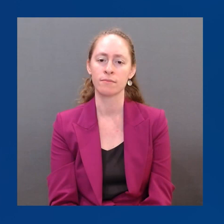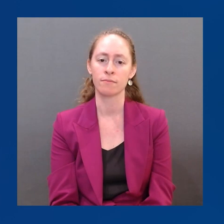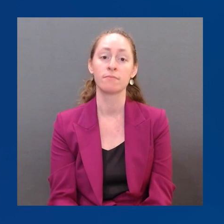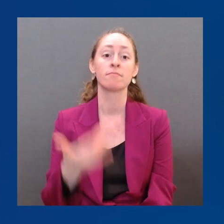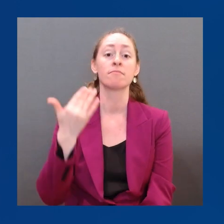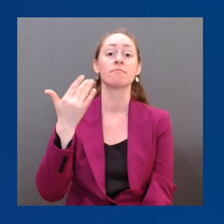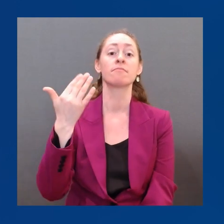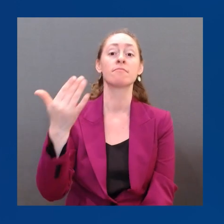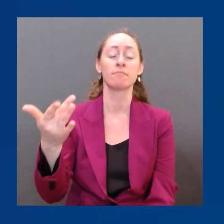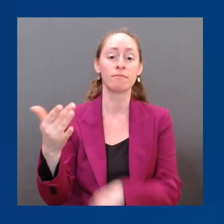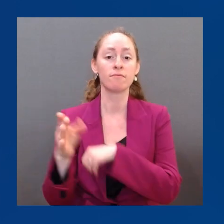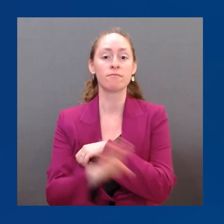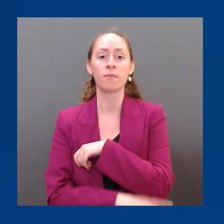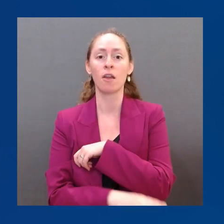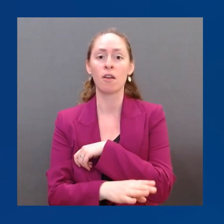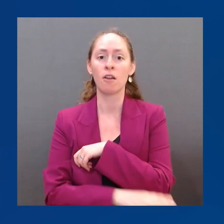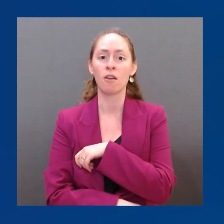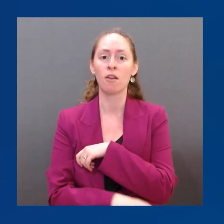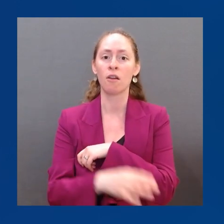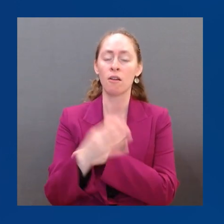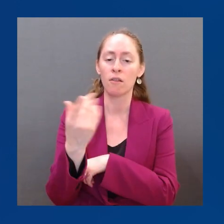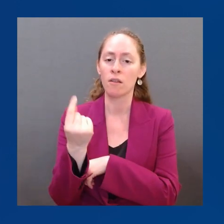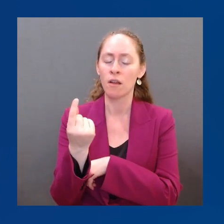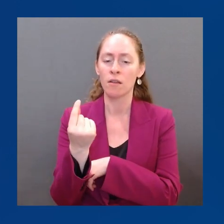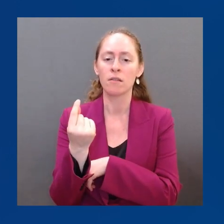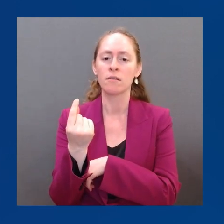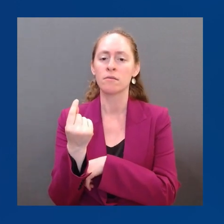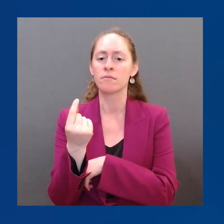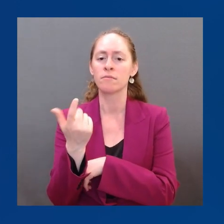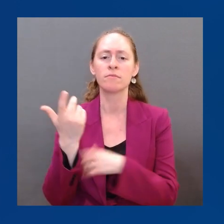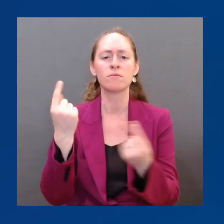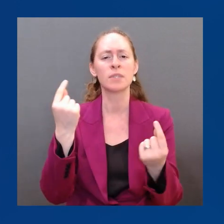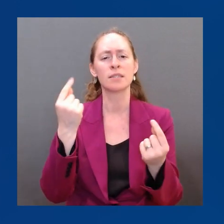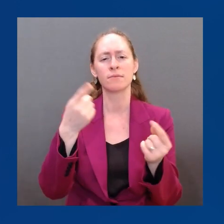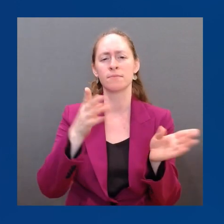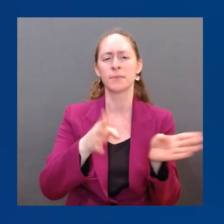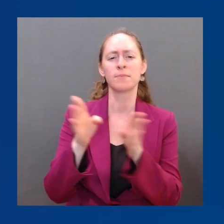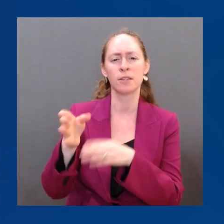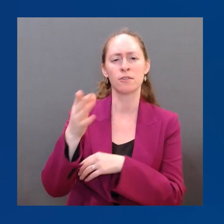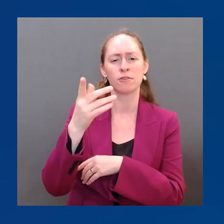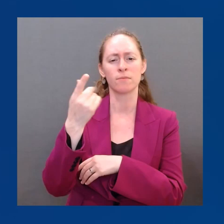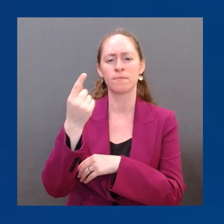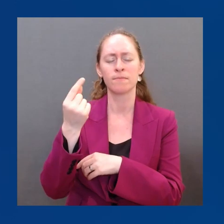and it could lead to unnecessary loss of life. Is there a number that you can put in a range of how many unnecessary deaths